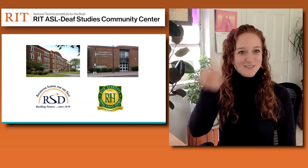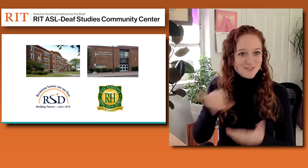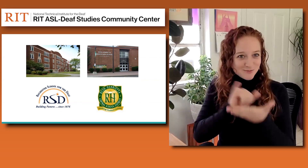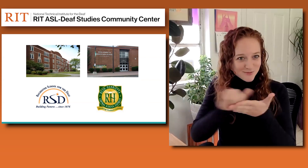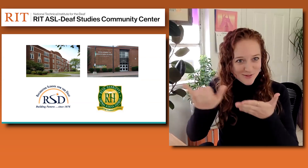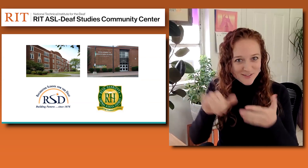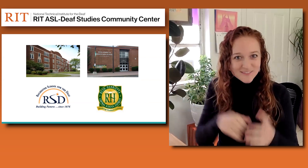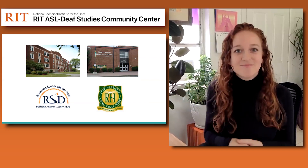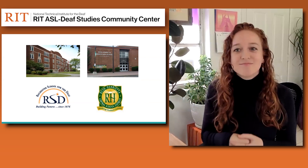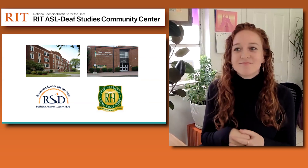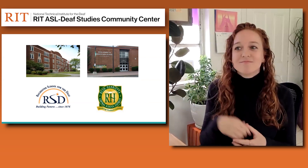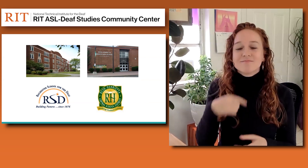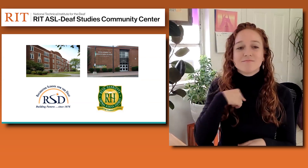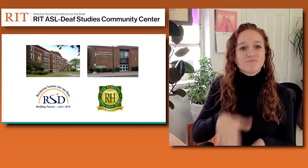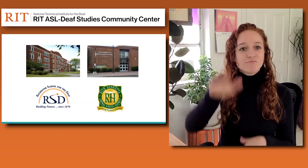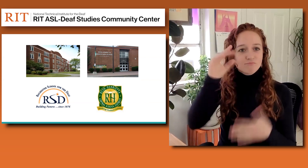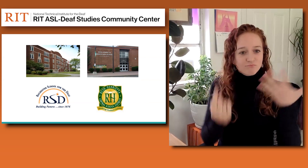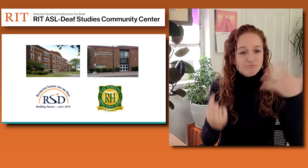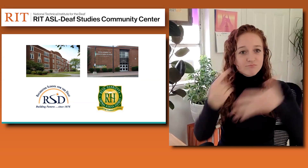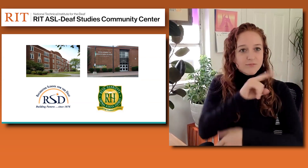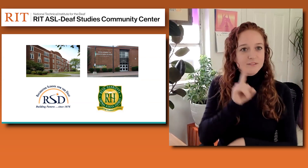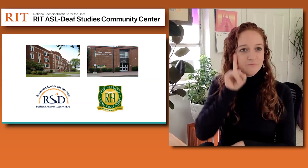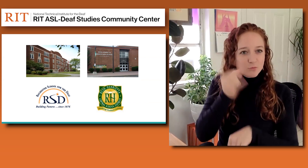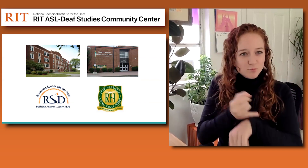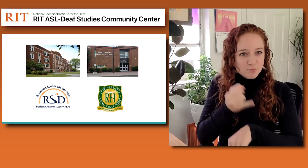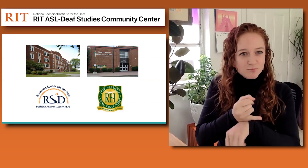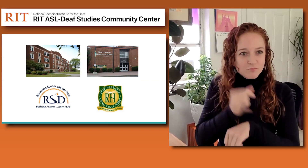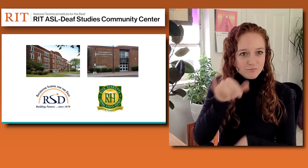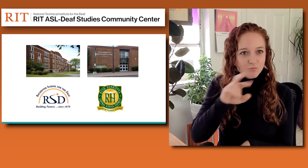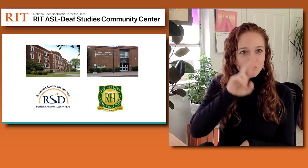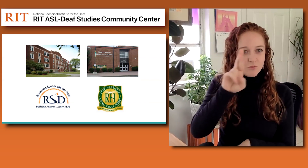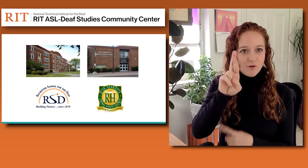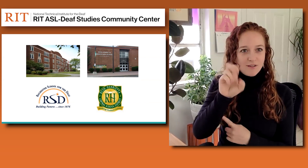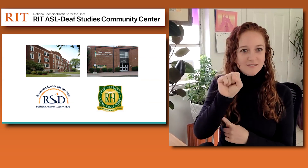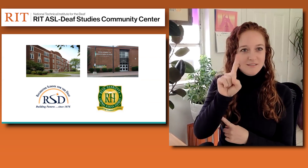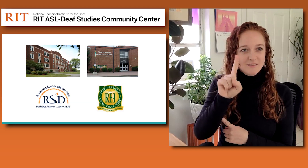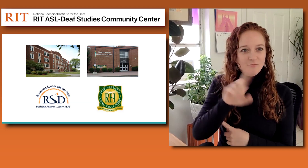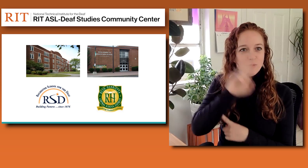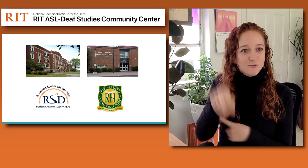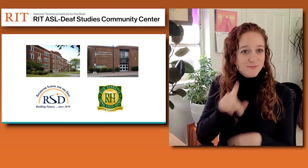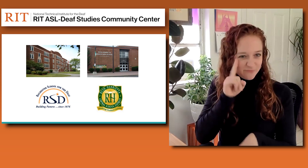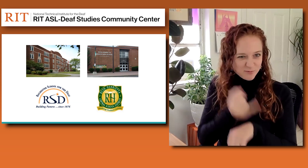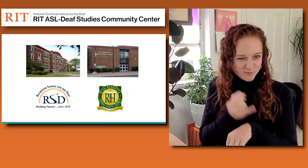I was born and raised in Rochester, New York, and I went through the School for the Deaf,